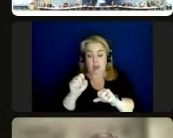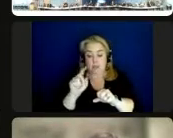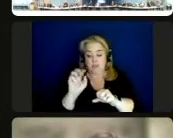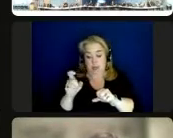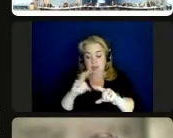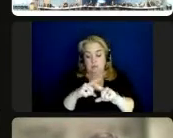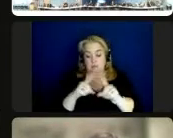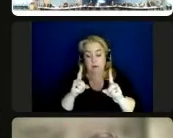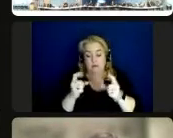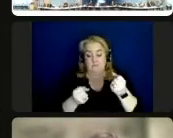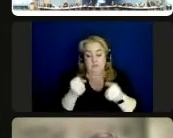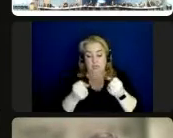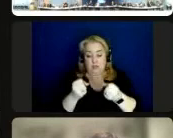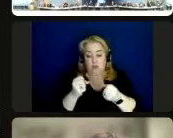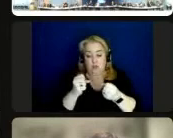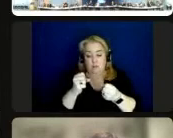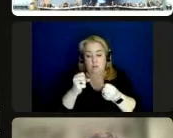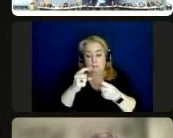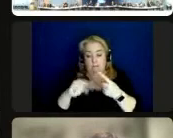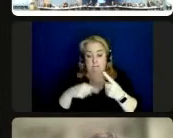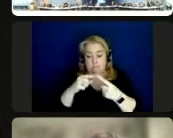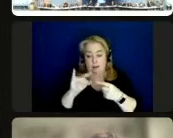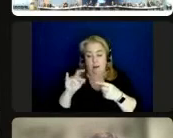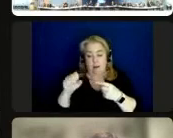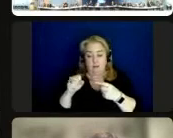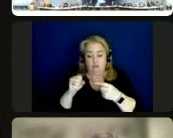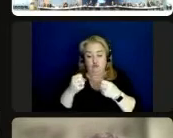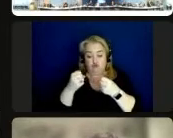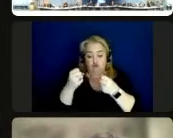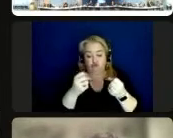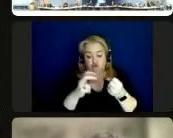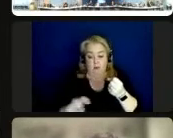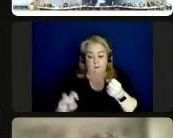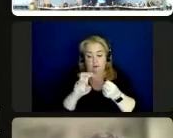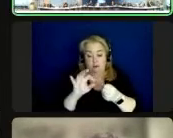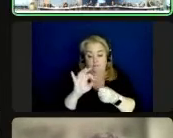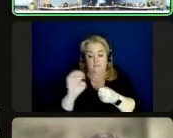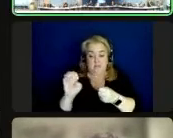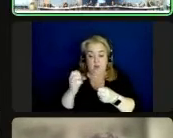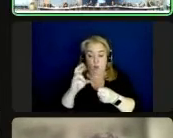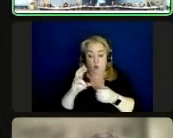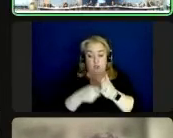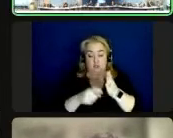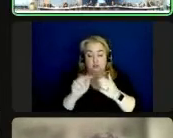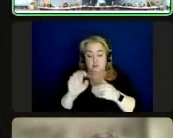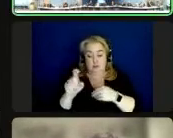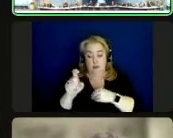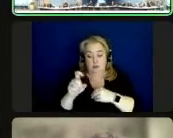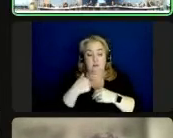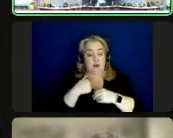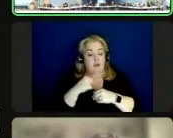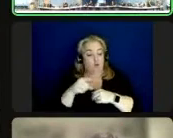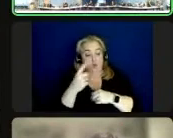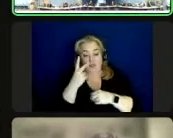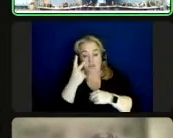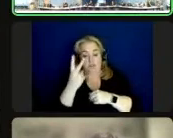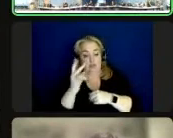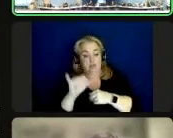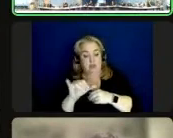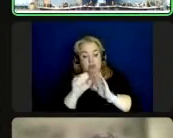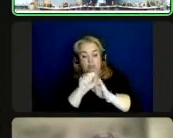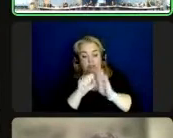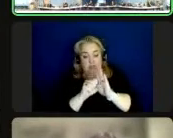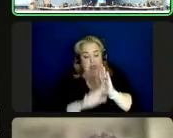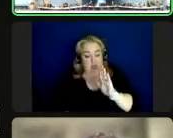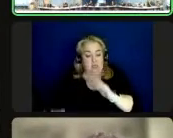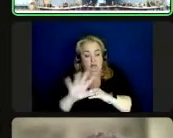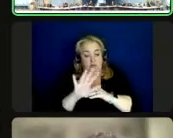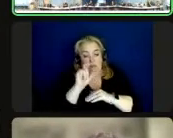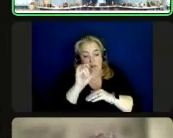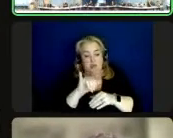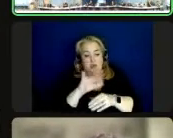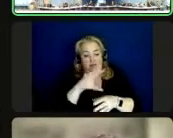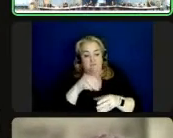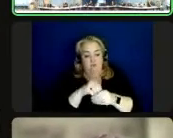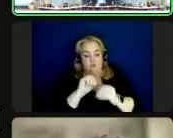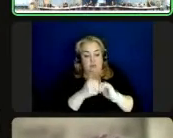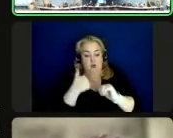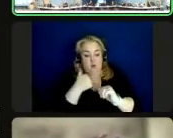JUMP AHE OFHE STE AND DO